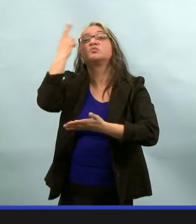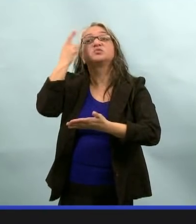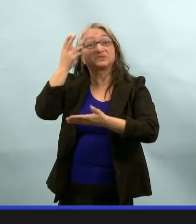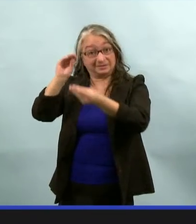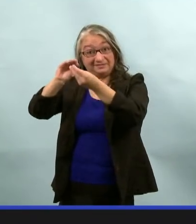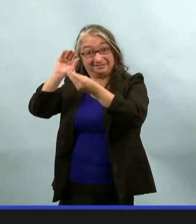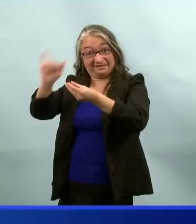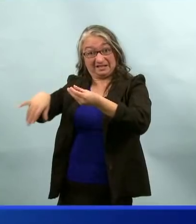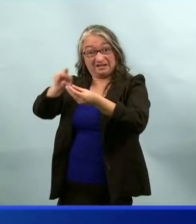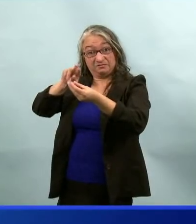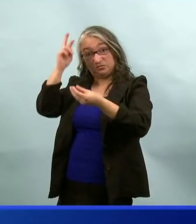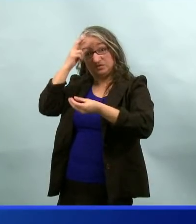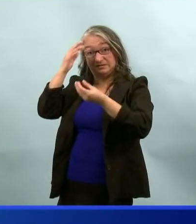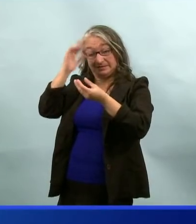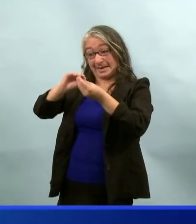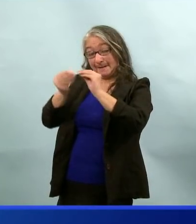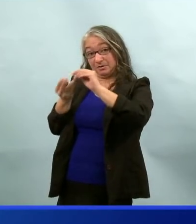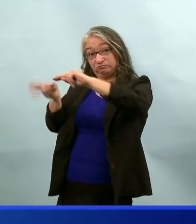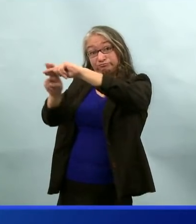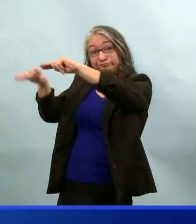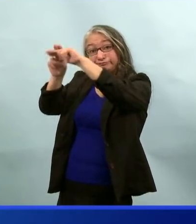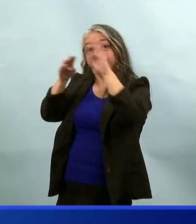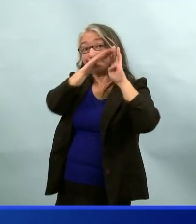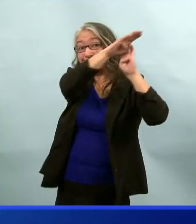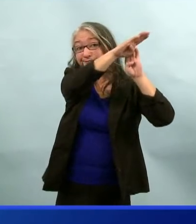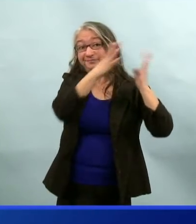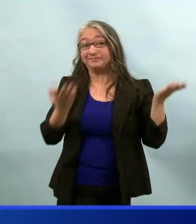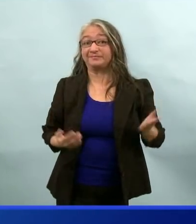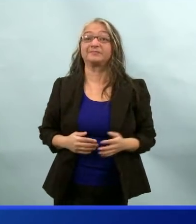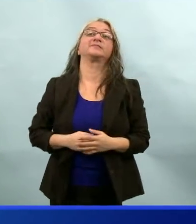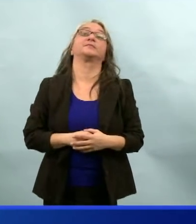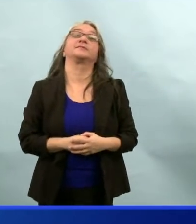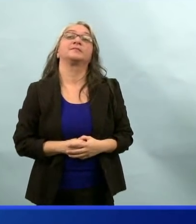well you know we've have uh really good restrictions in place uh historically we've